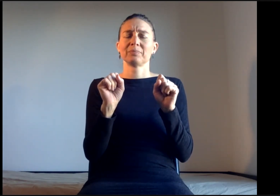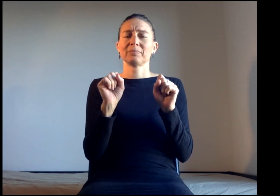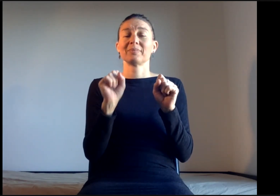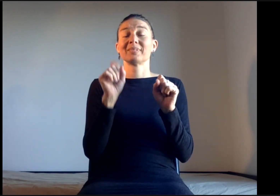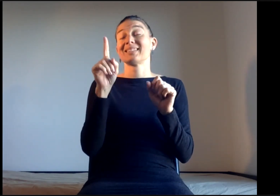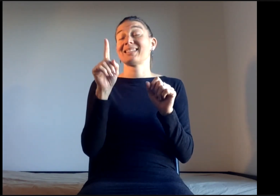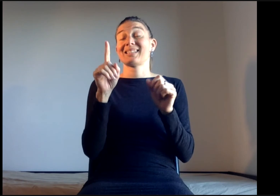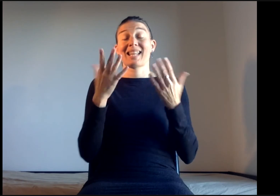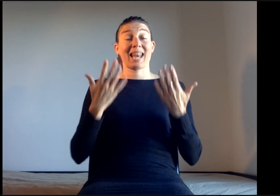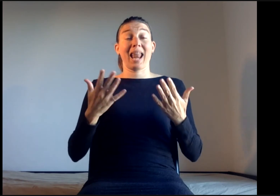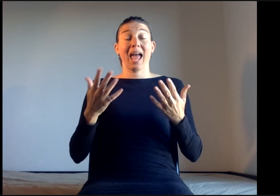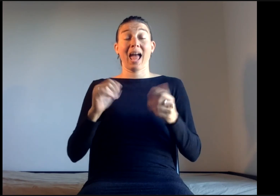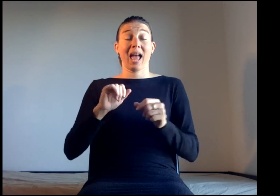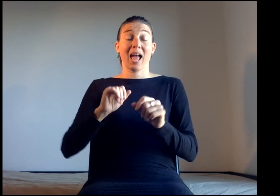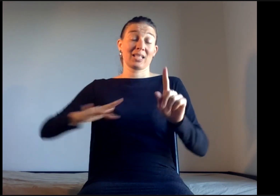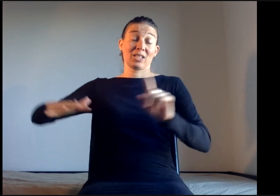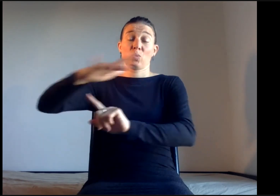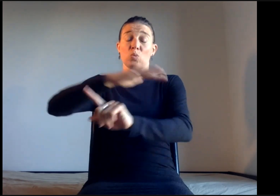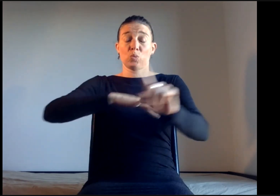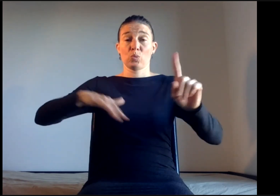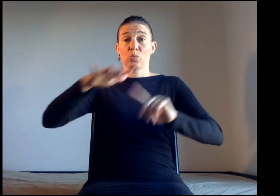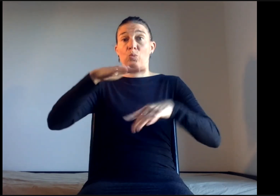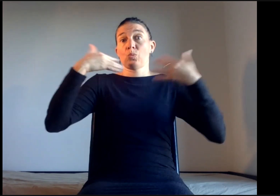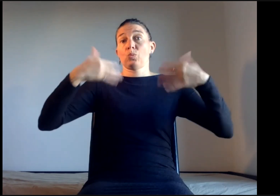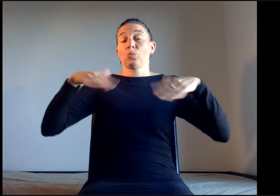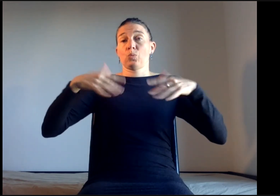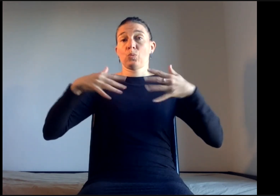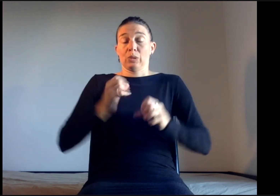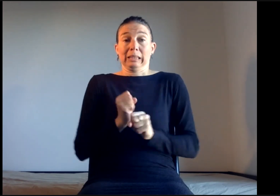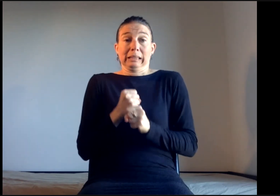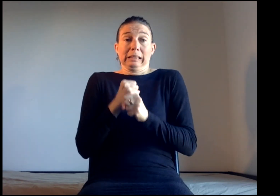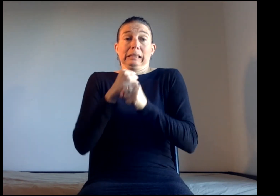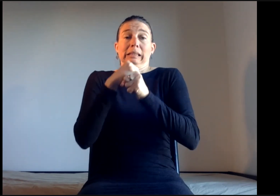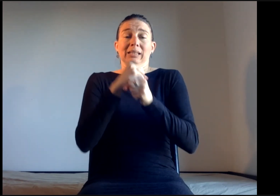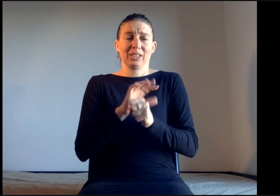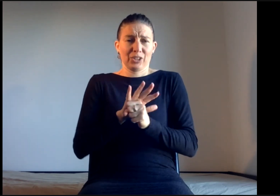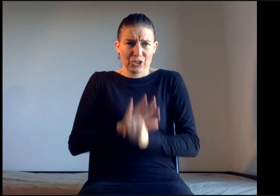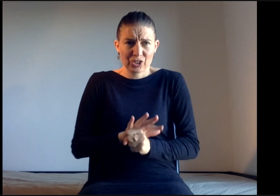with new stress, lack of social connections and support.